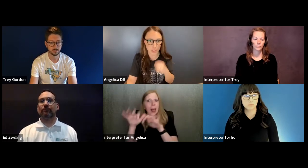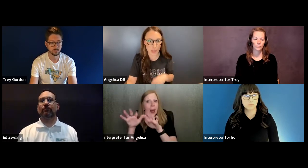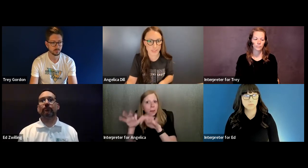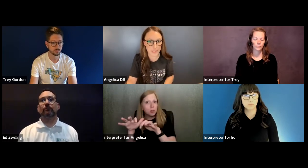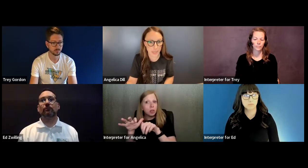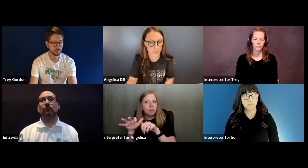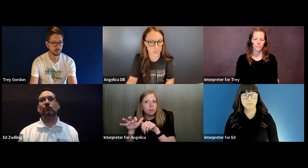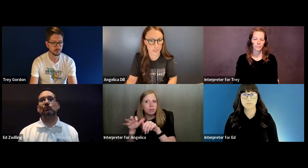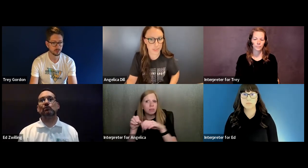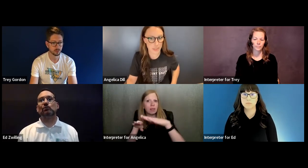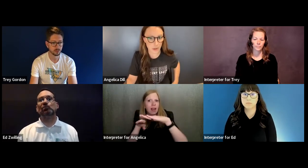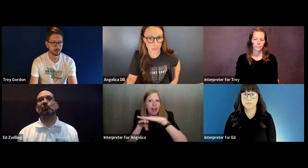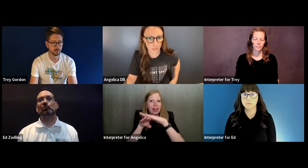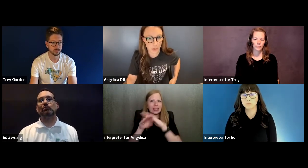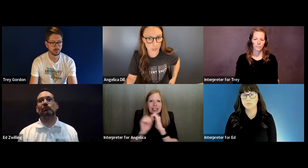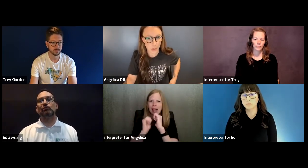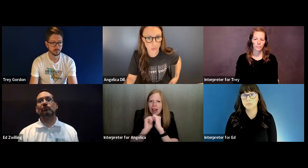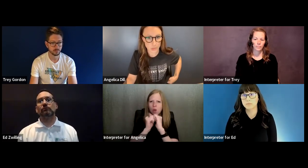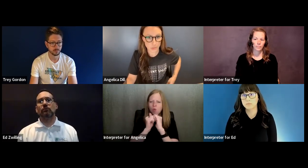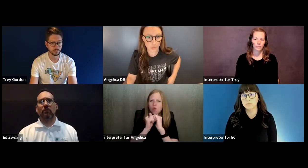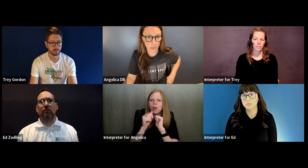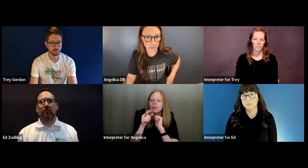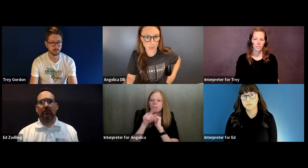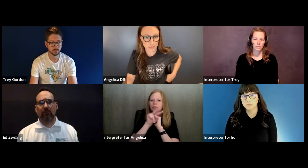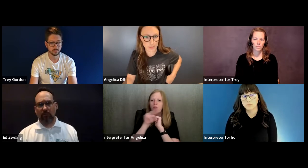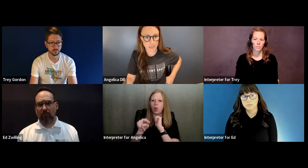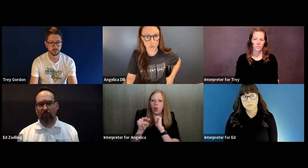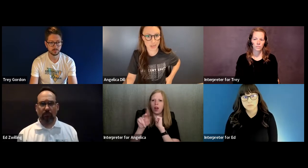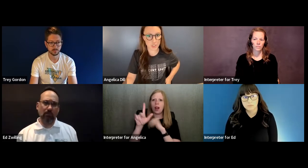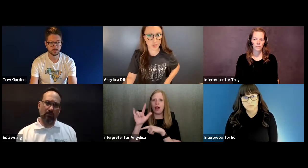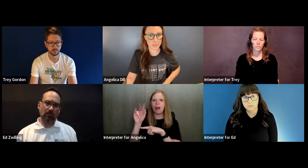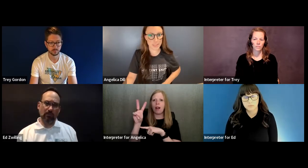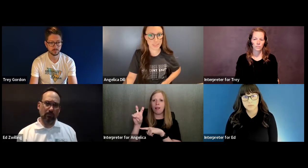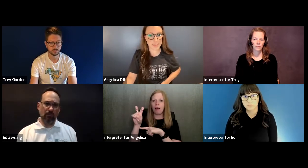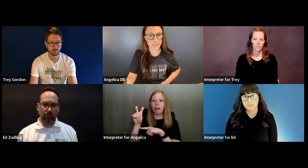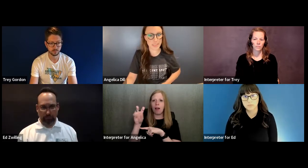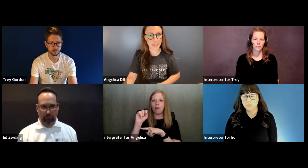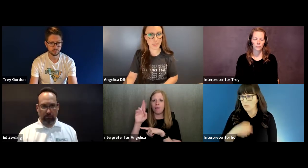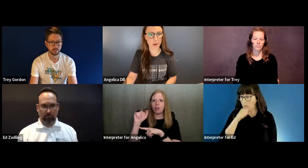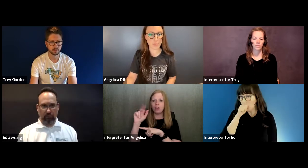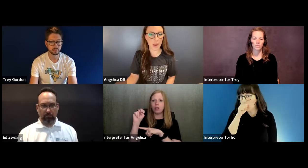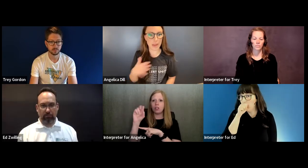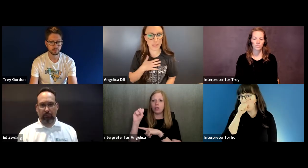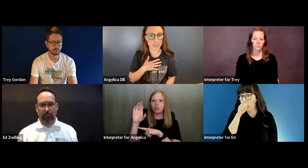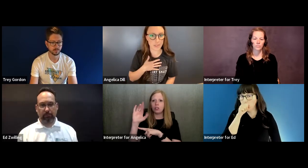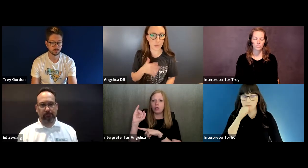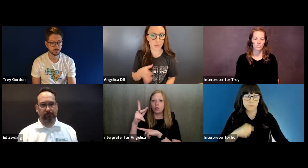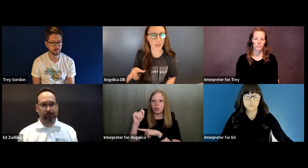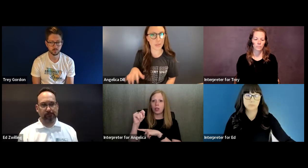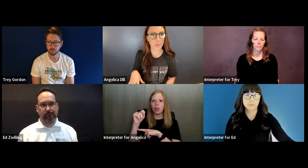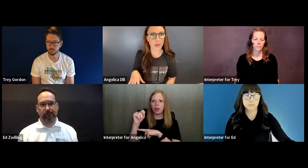access the captions um go to a live transcript it says cc on my end it's on the right at the bottom